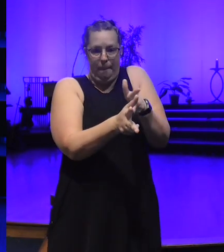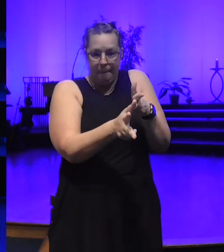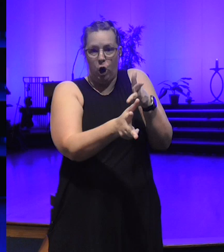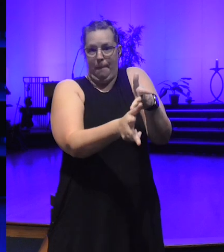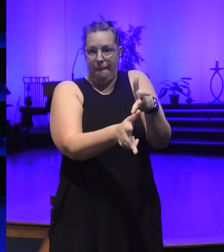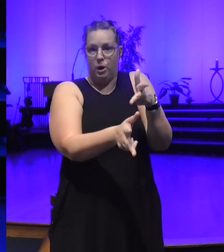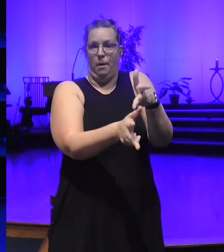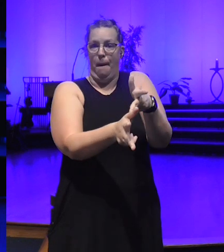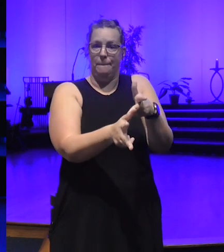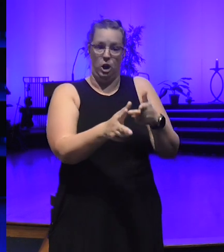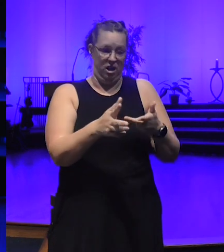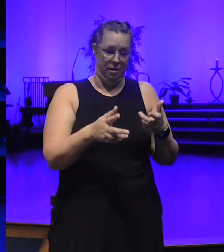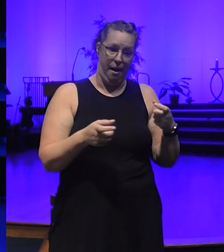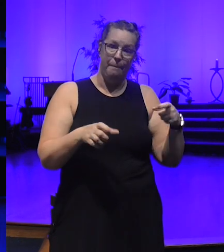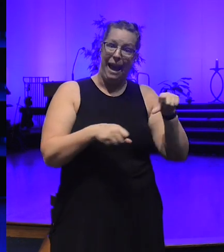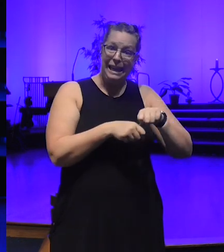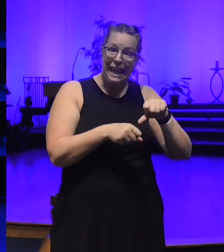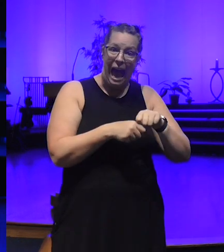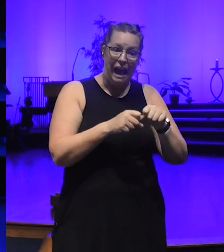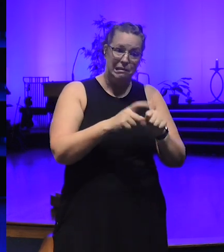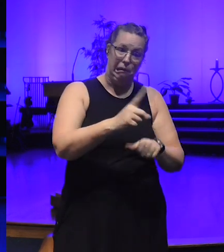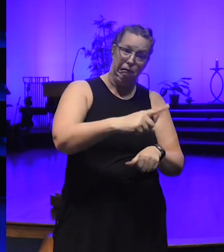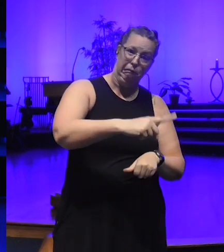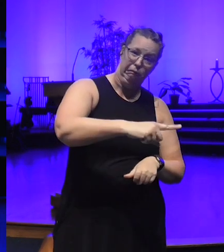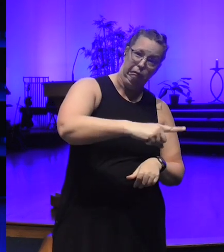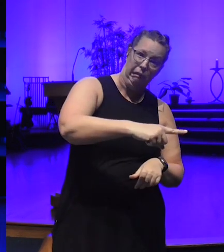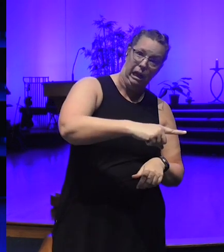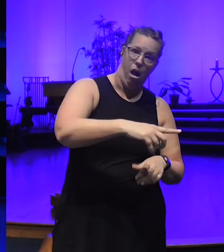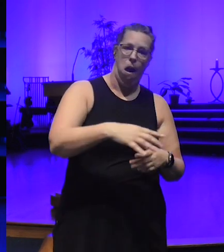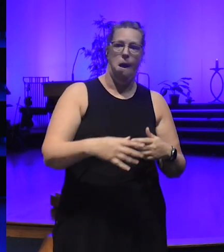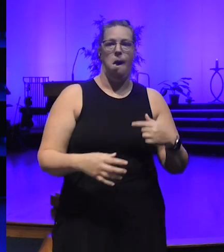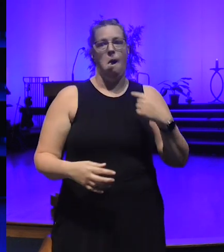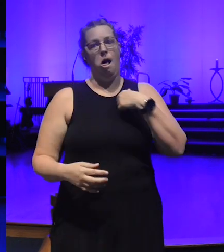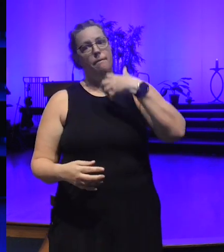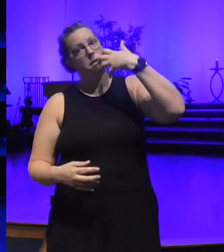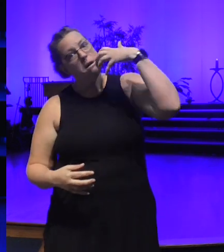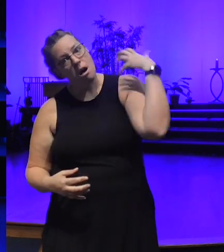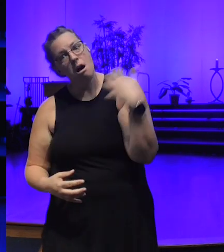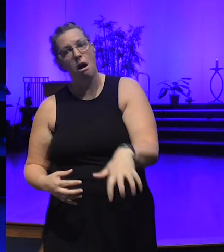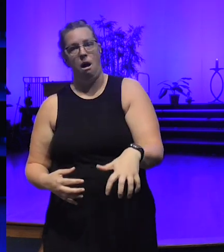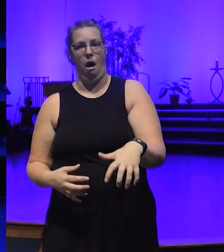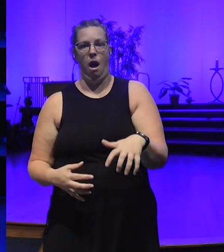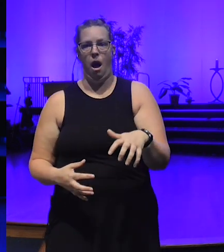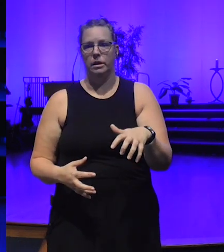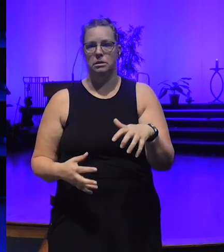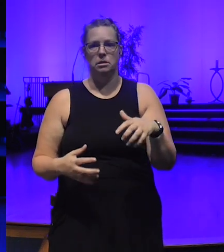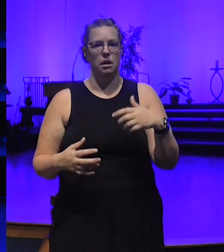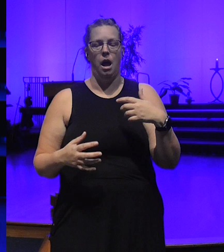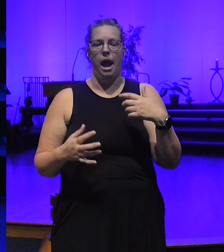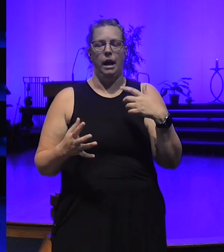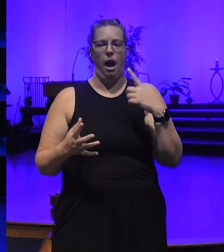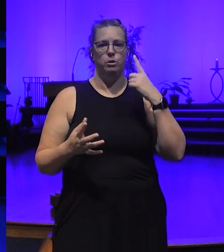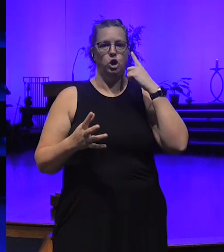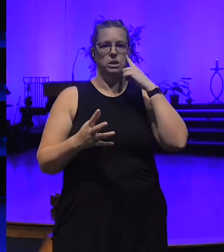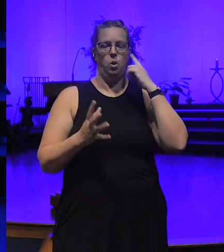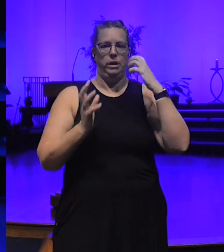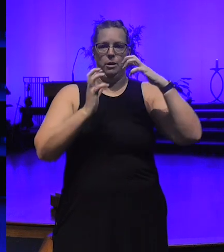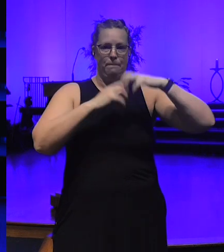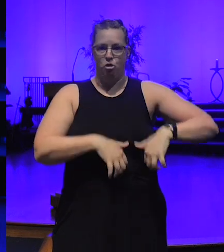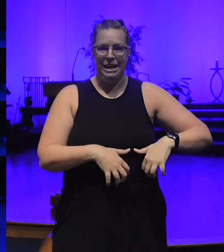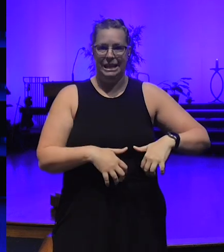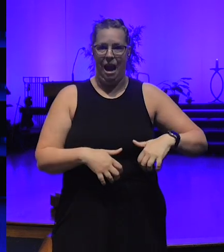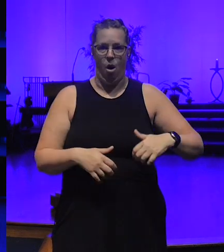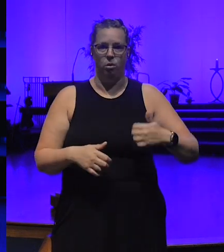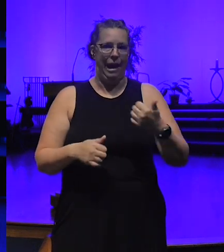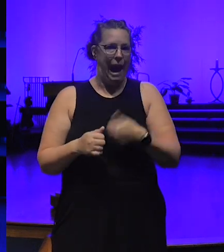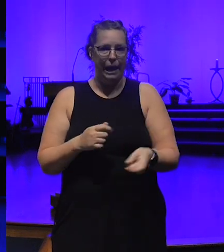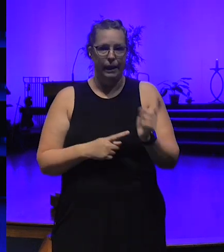and your thermostat's on H and you could break down at any minute how would a freeway reflect